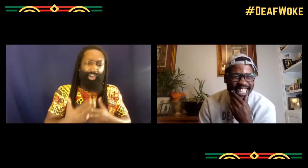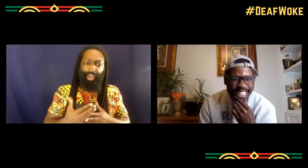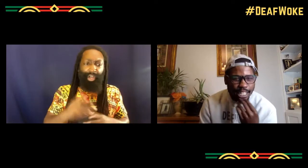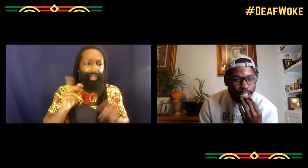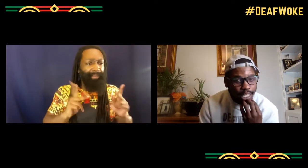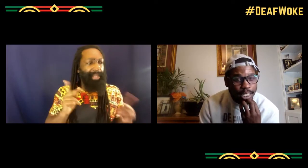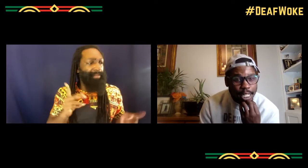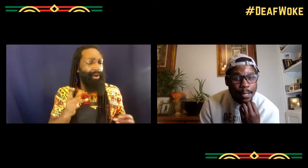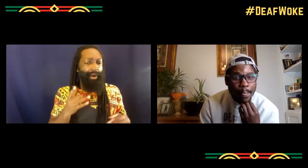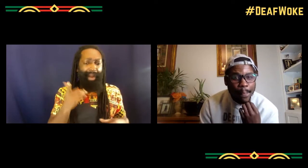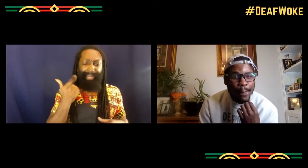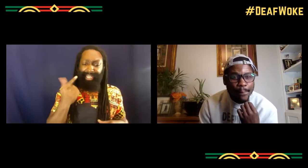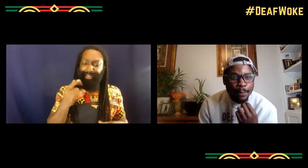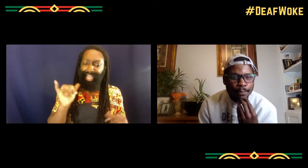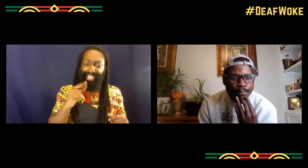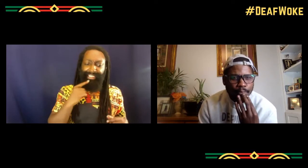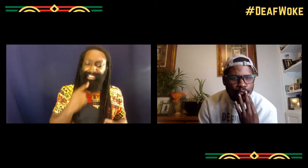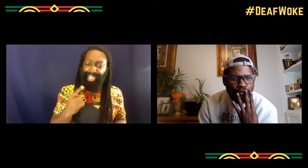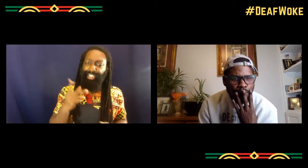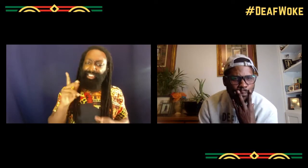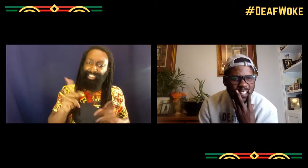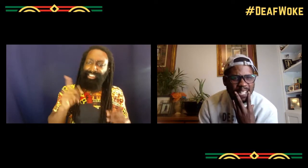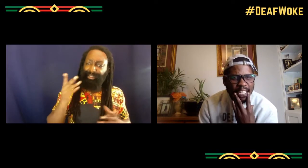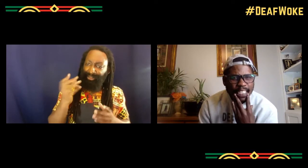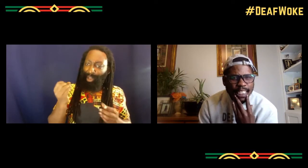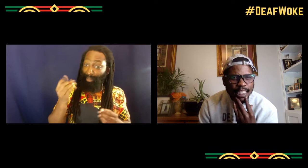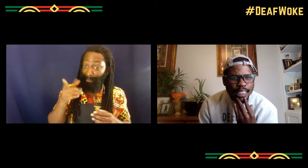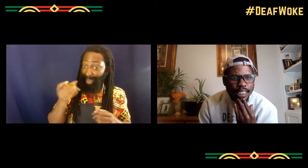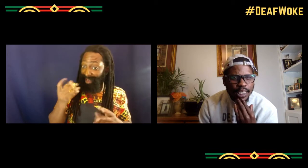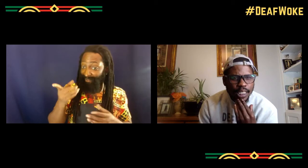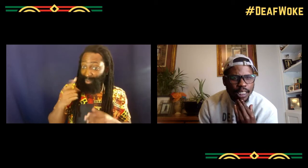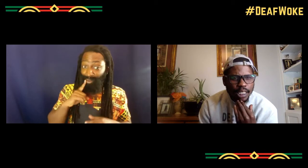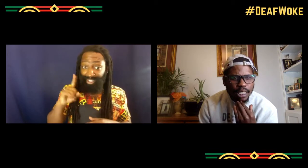These are all the good people, okay. These people like I said, people,